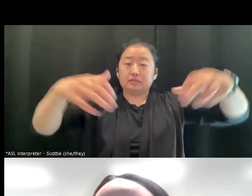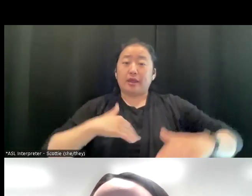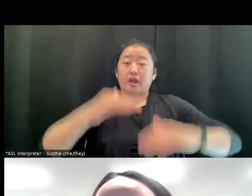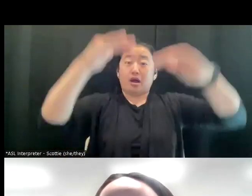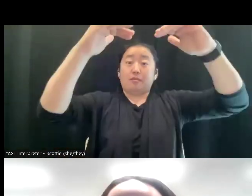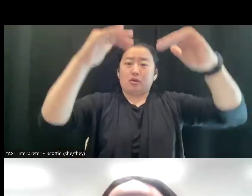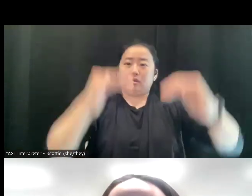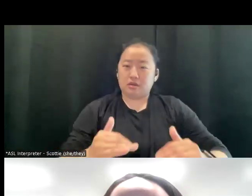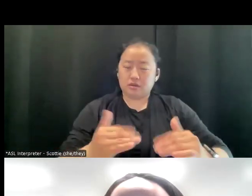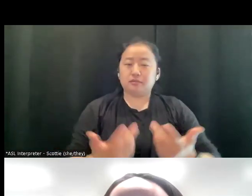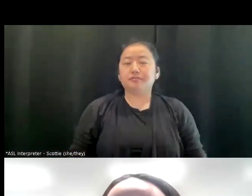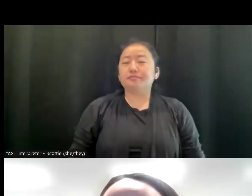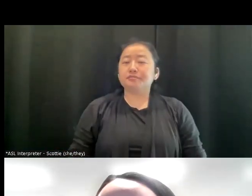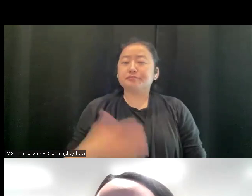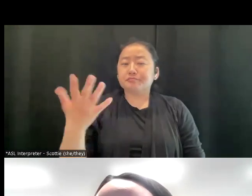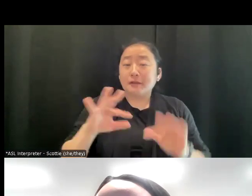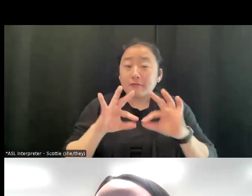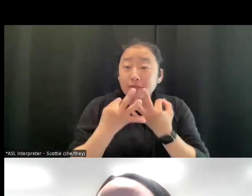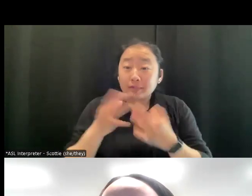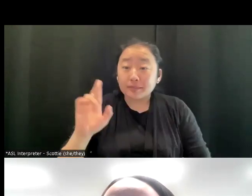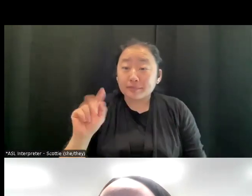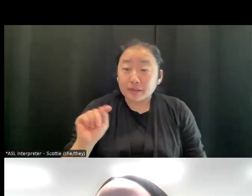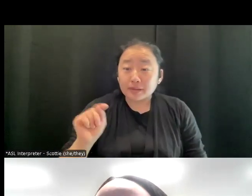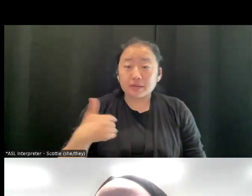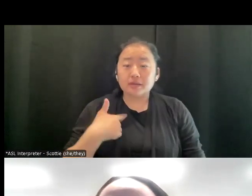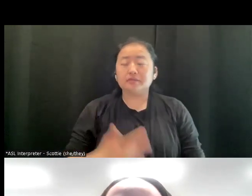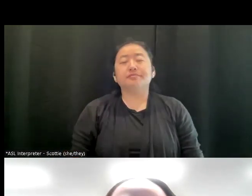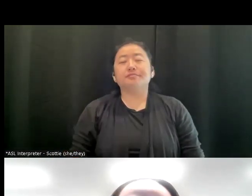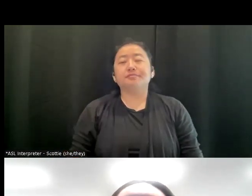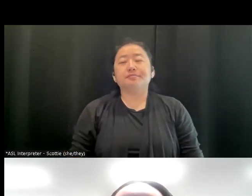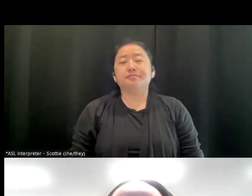Speaking from my experience as a direct support professional, really anybody that needs this, if